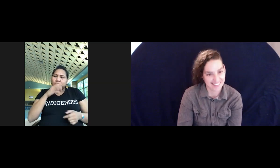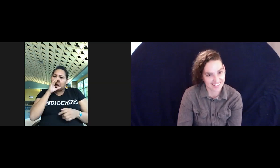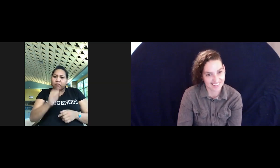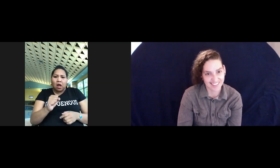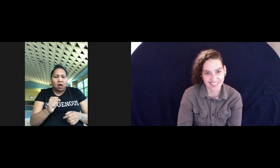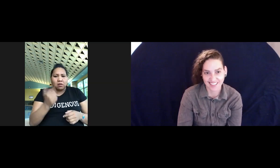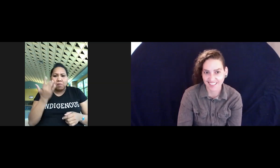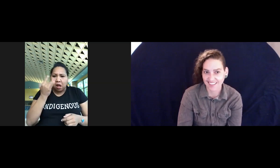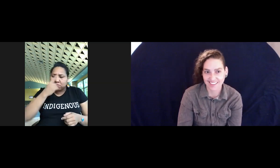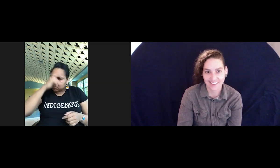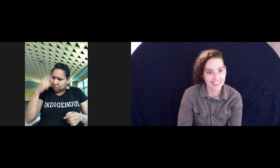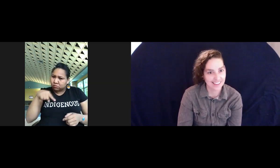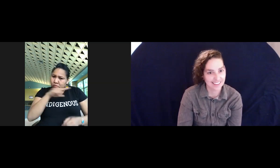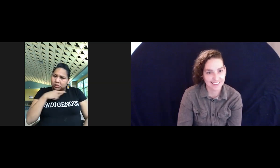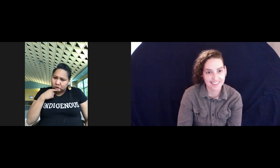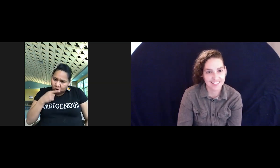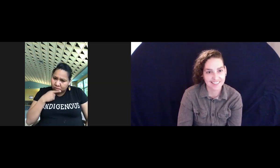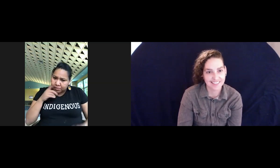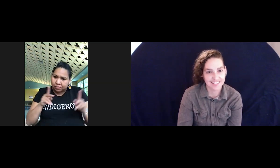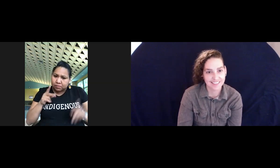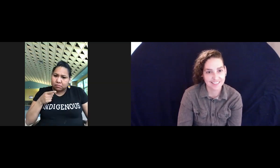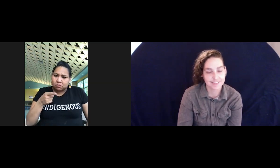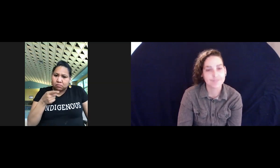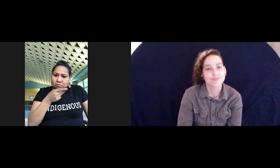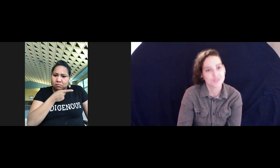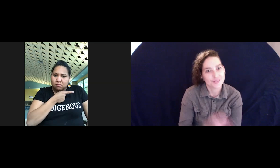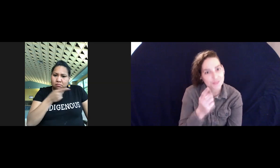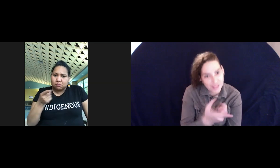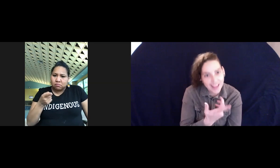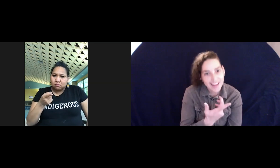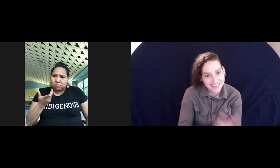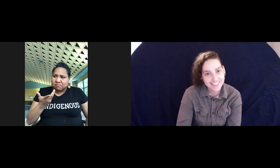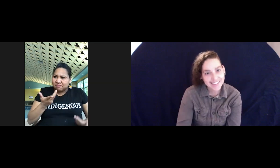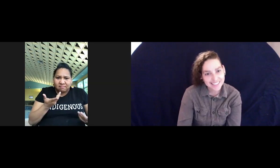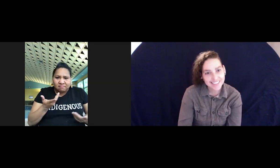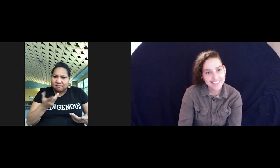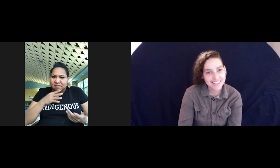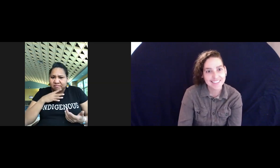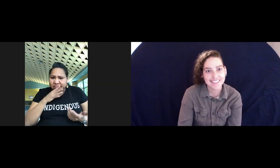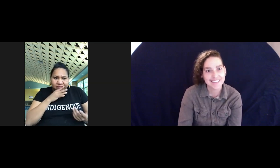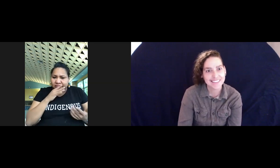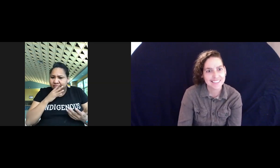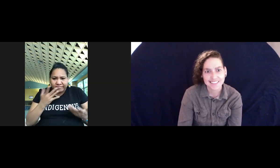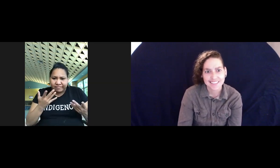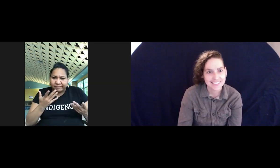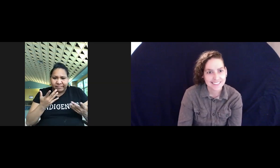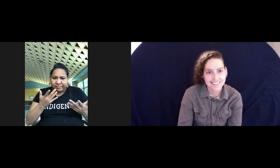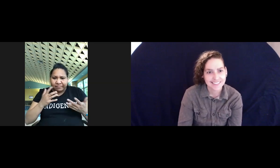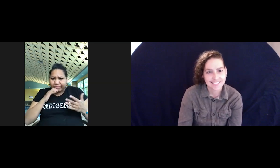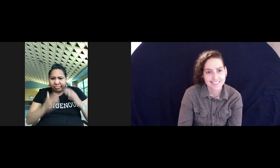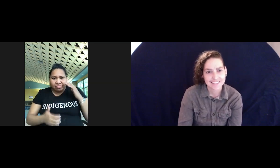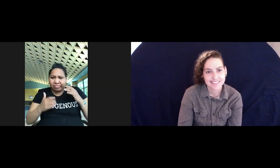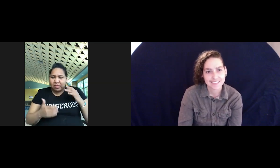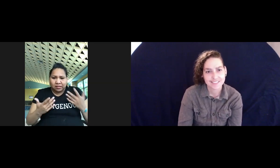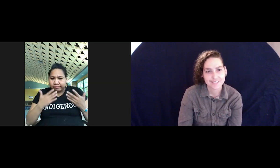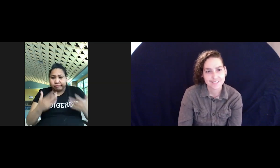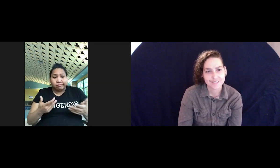It's fascinating because they were hearing. They couldn't communicate with each other when they spoke.